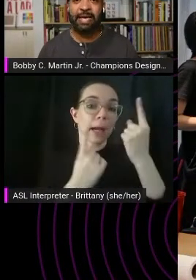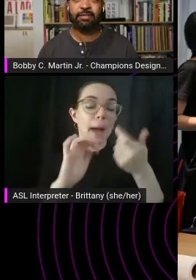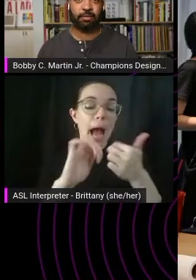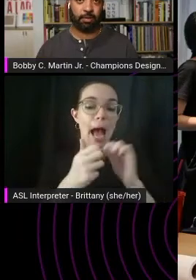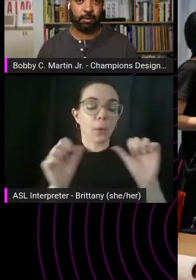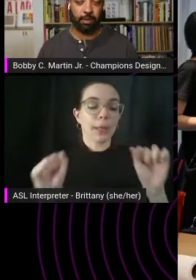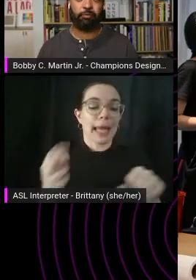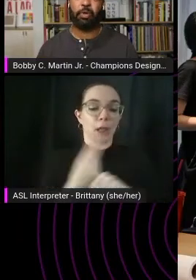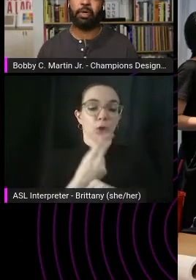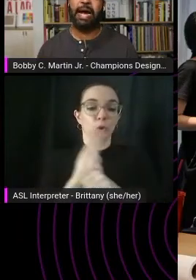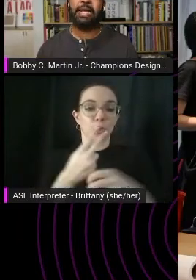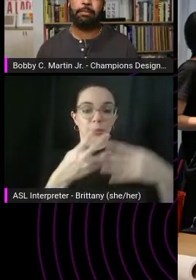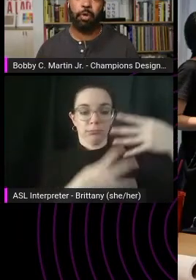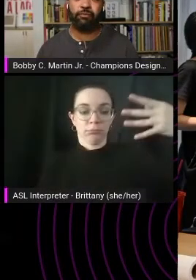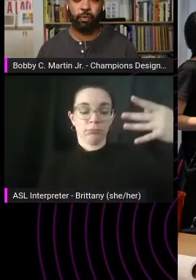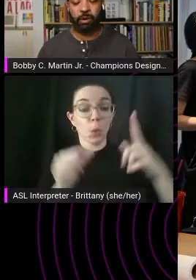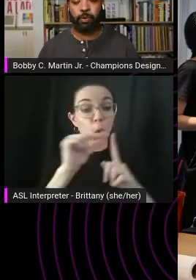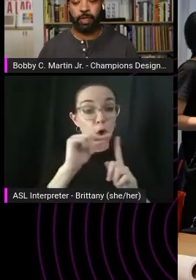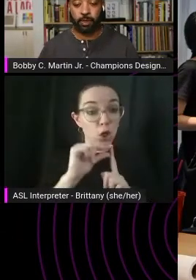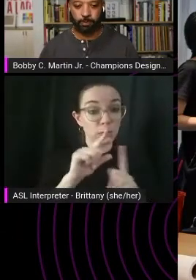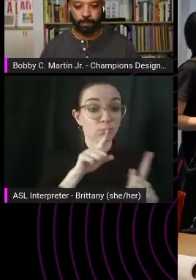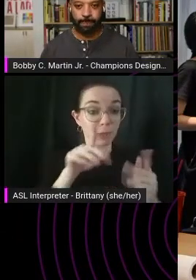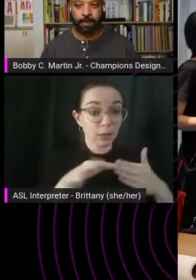as a real guiding point for where we would go.